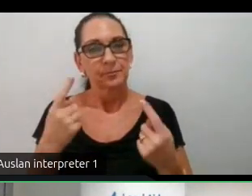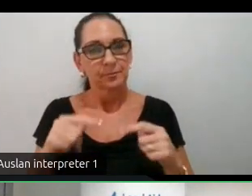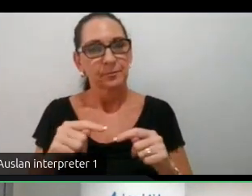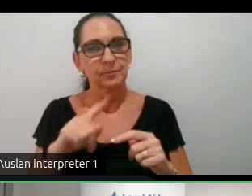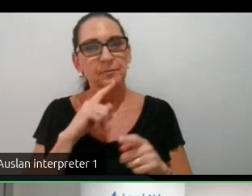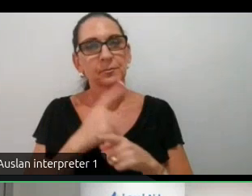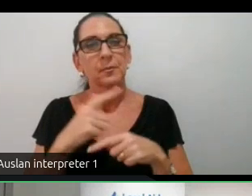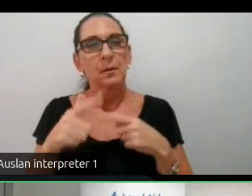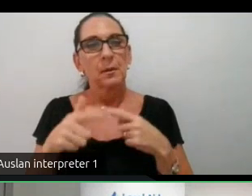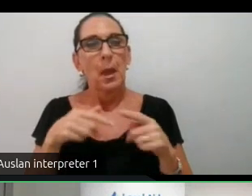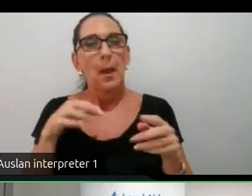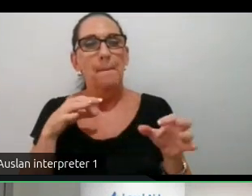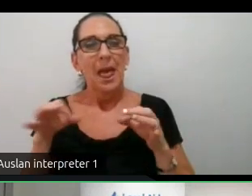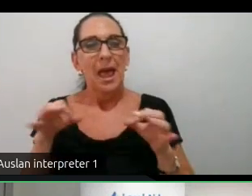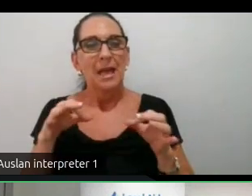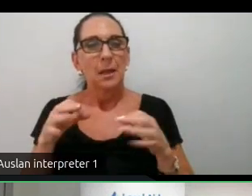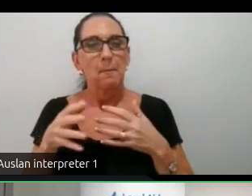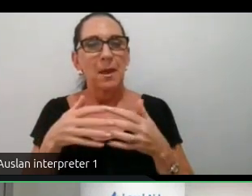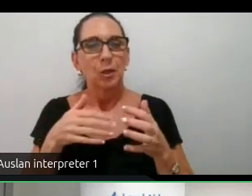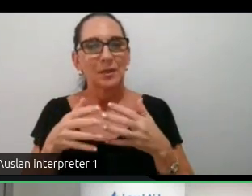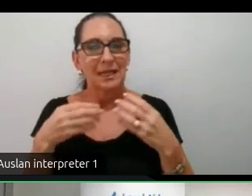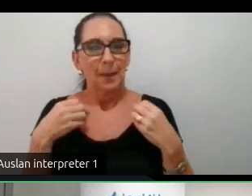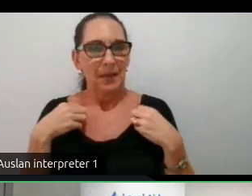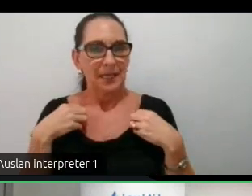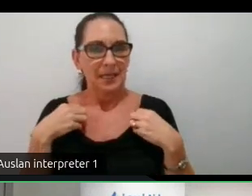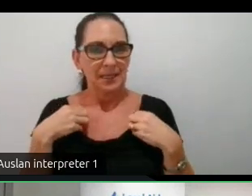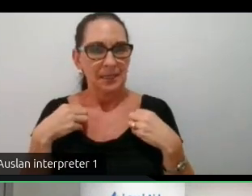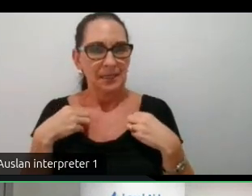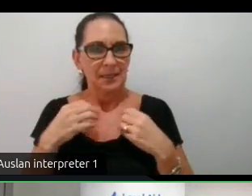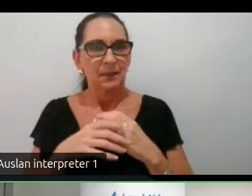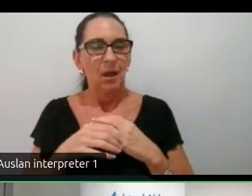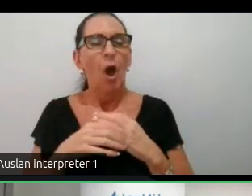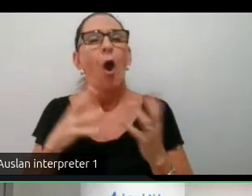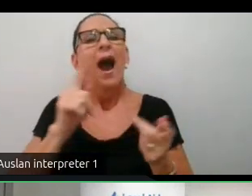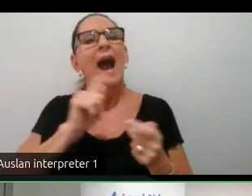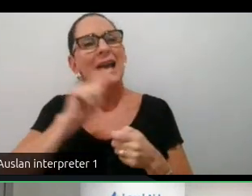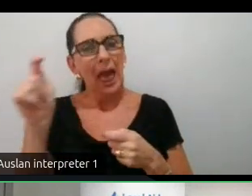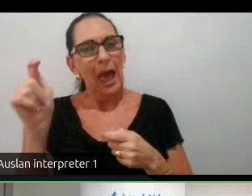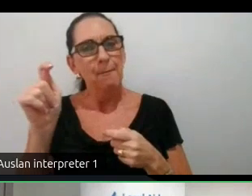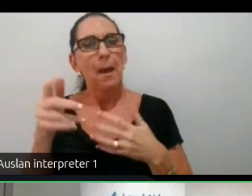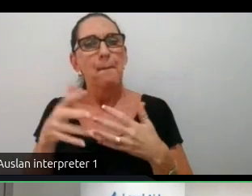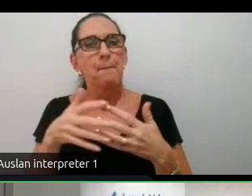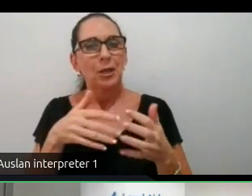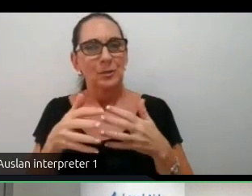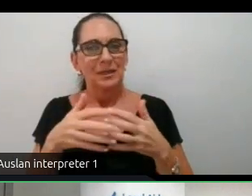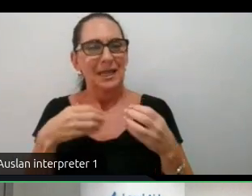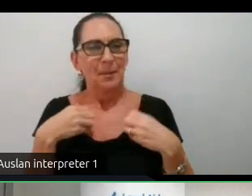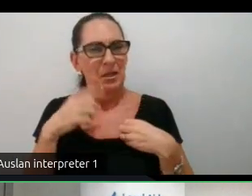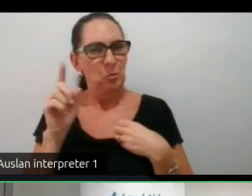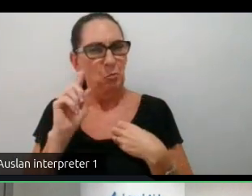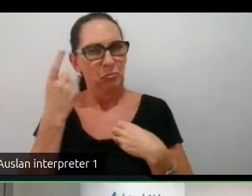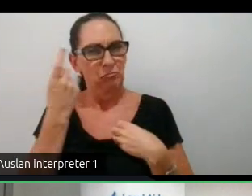talk about are claims management companies. So, oh what is the claims management company?